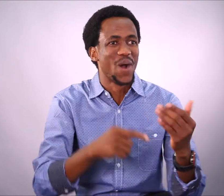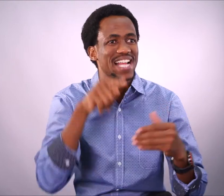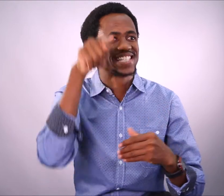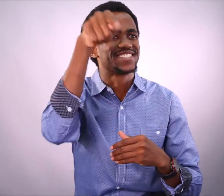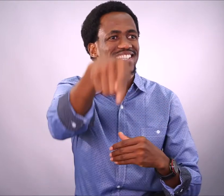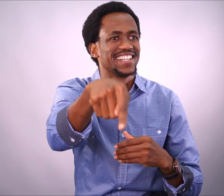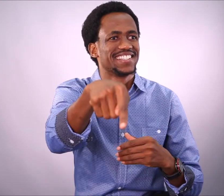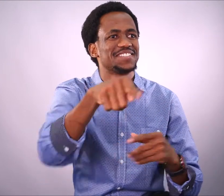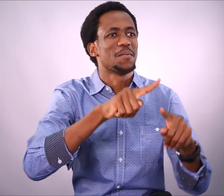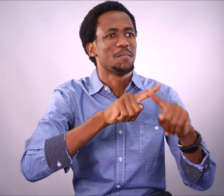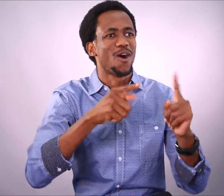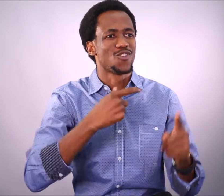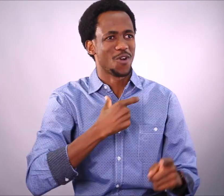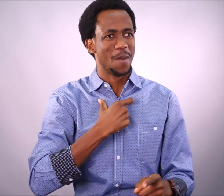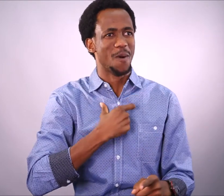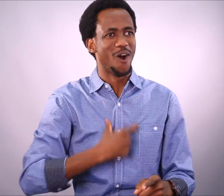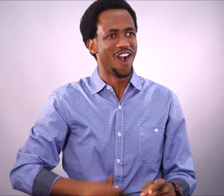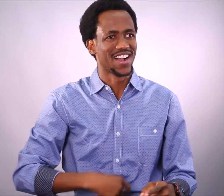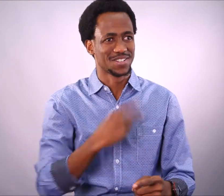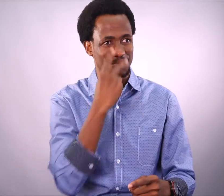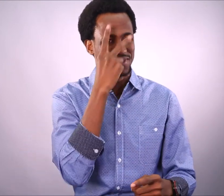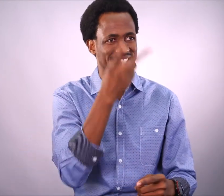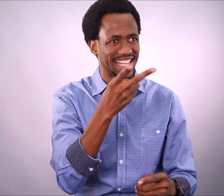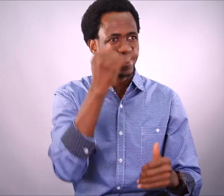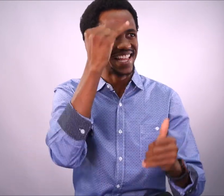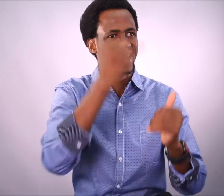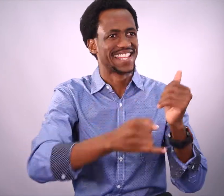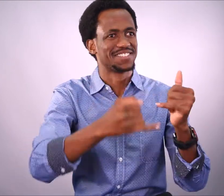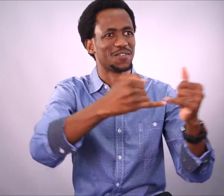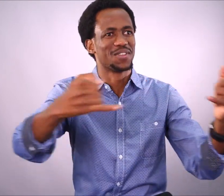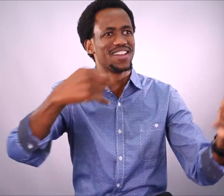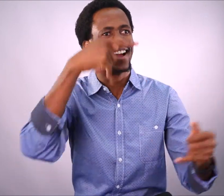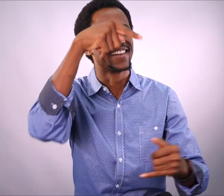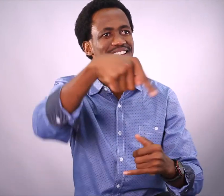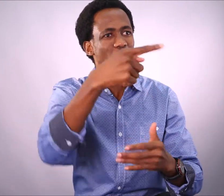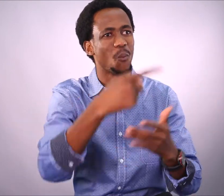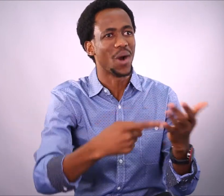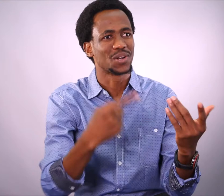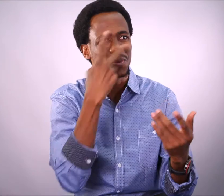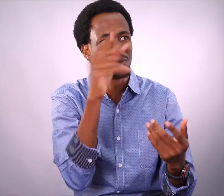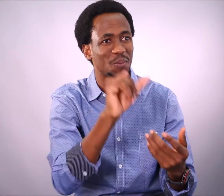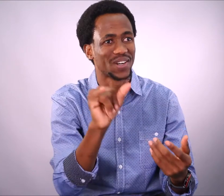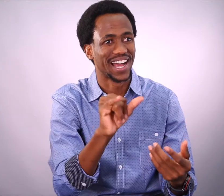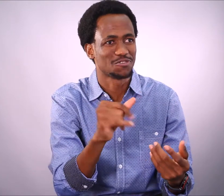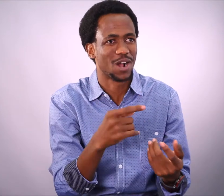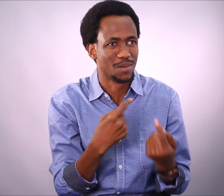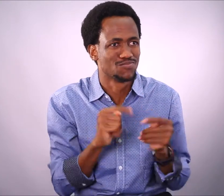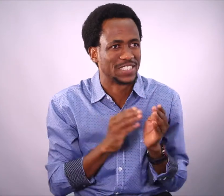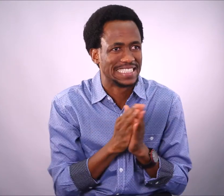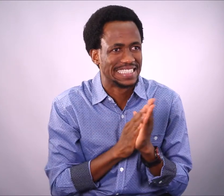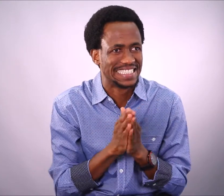because I find it so fascinating in life, I never know what might happen down the line